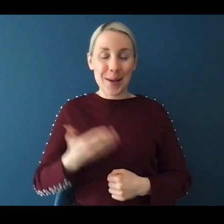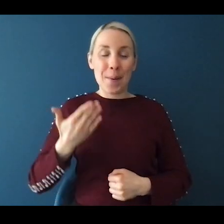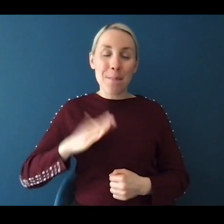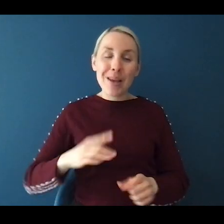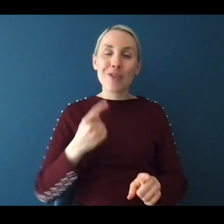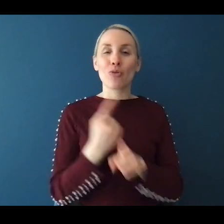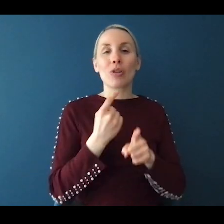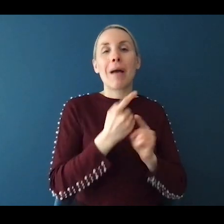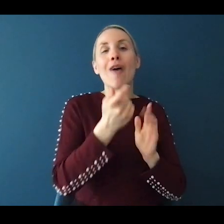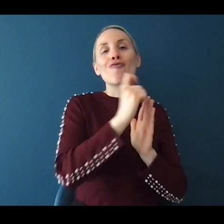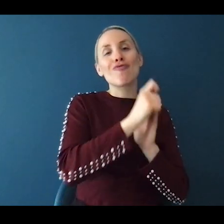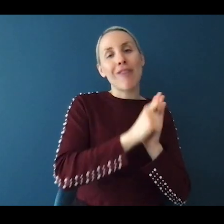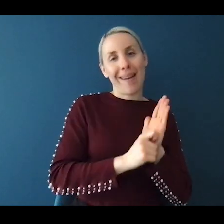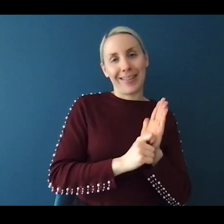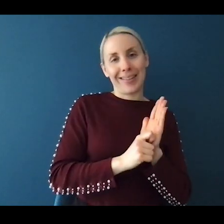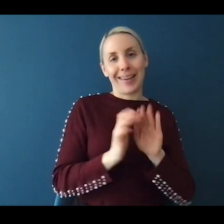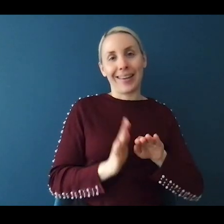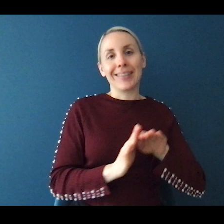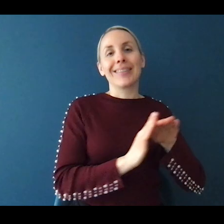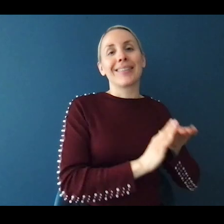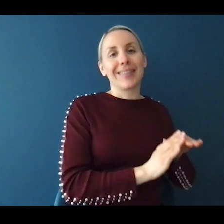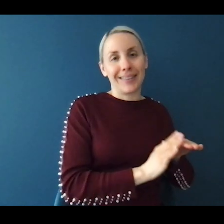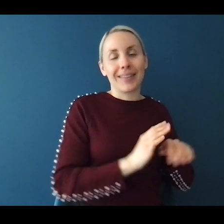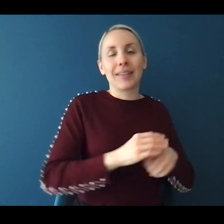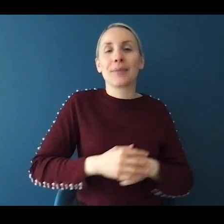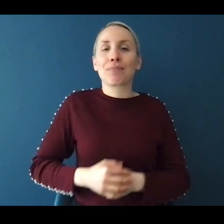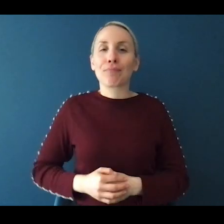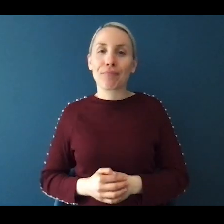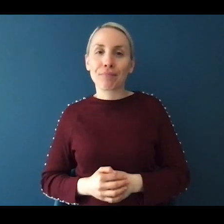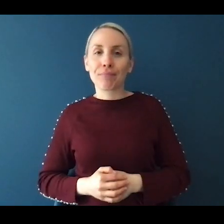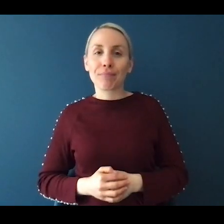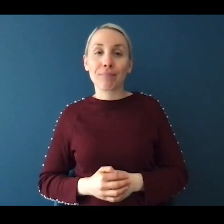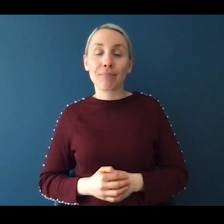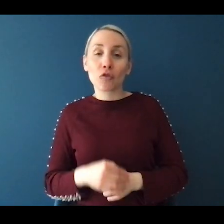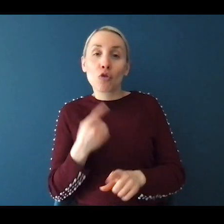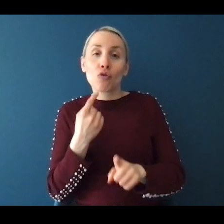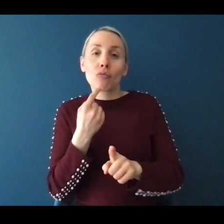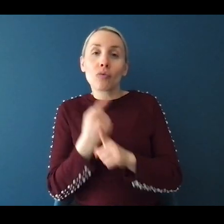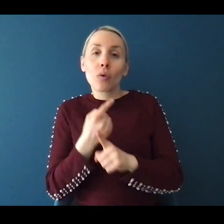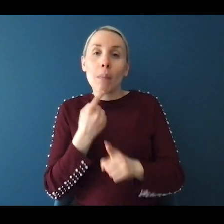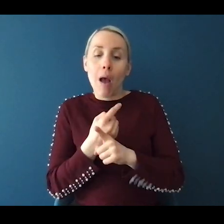application but I wonder if there's anything um to share around the interview process or